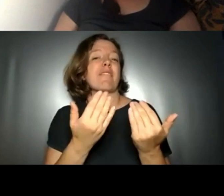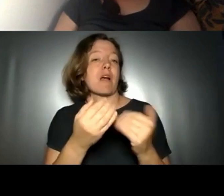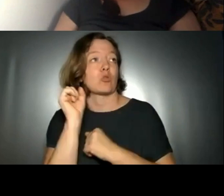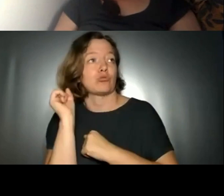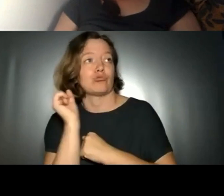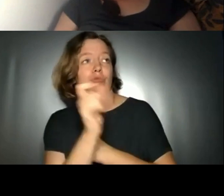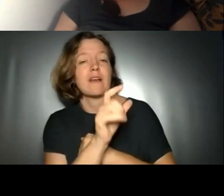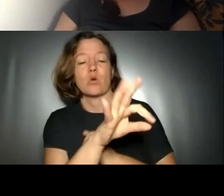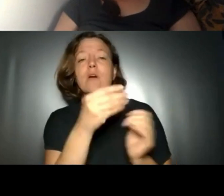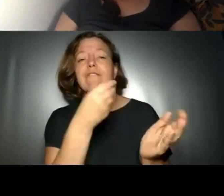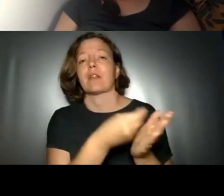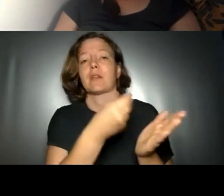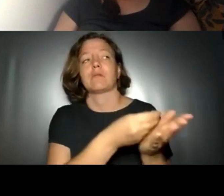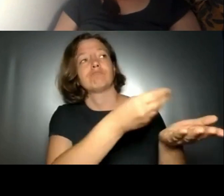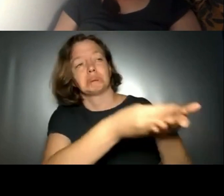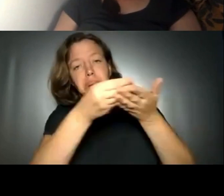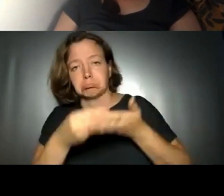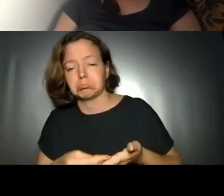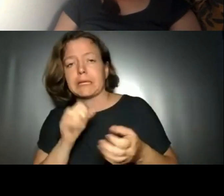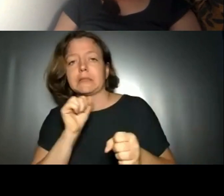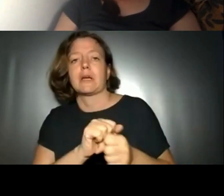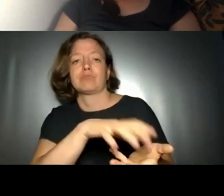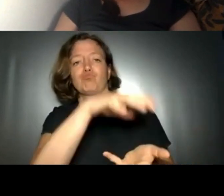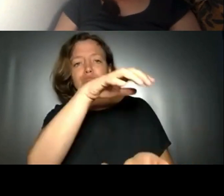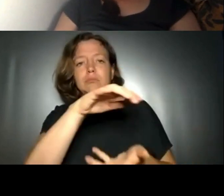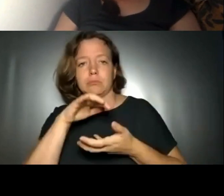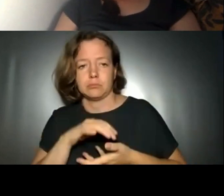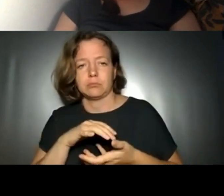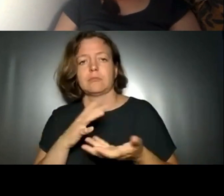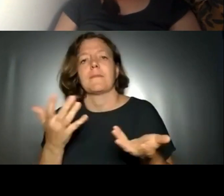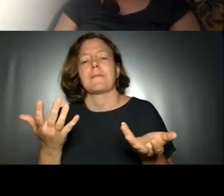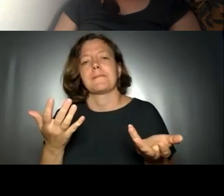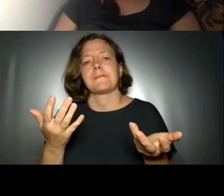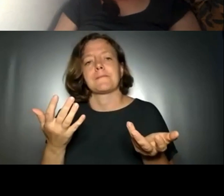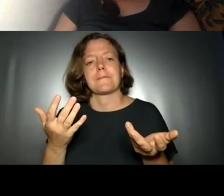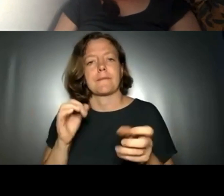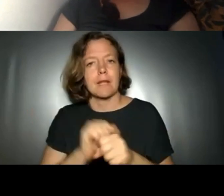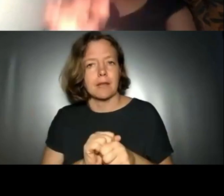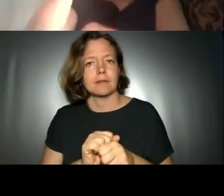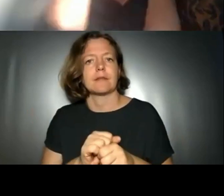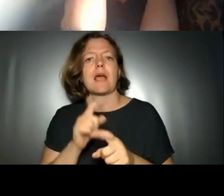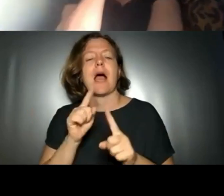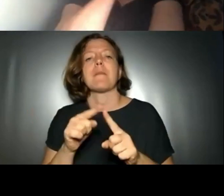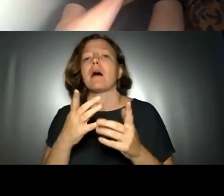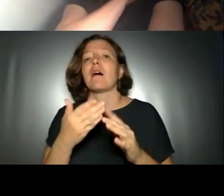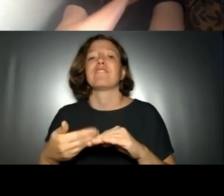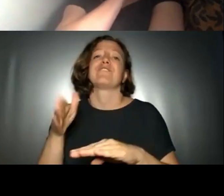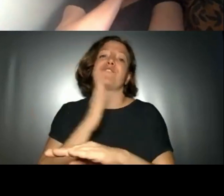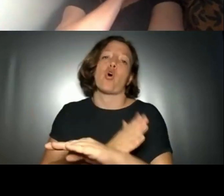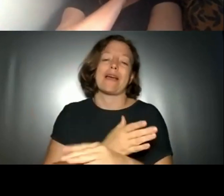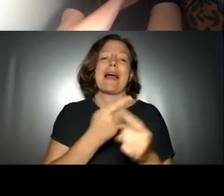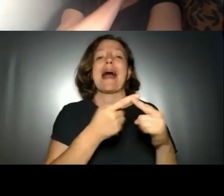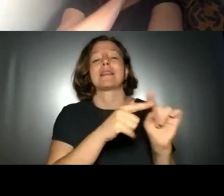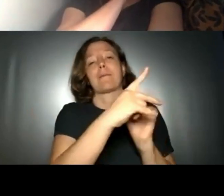of funding that we would need for Criptonite if you haven't been artistic director of another project first.